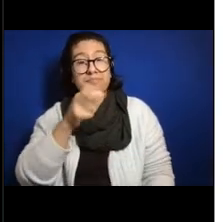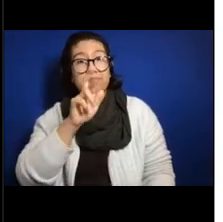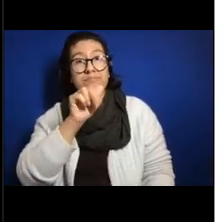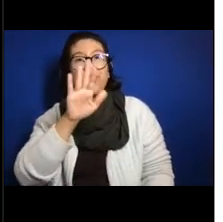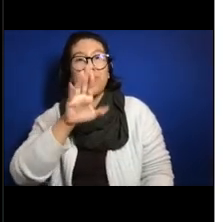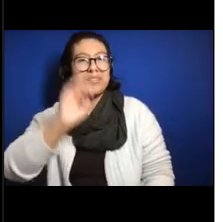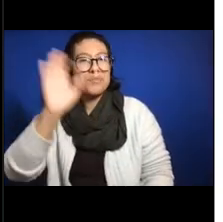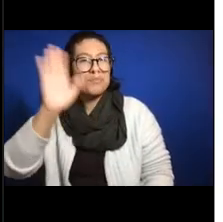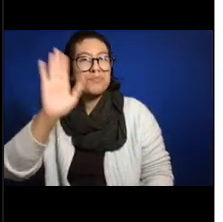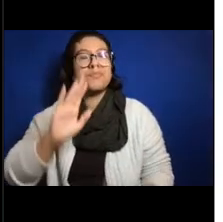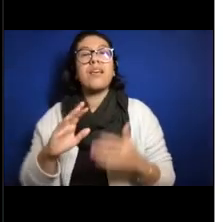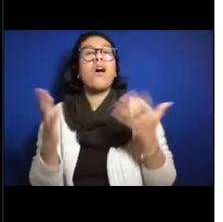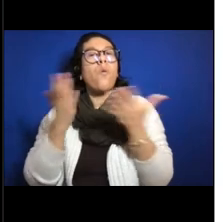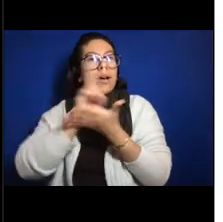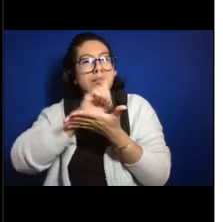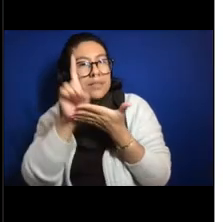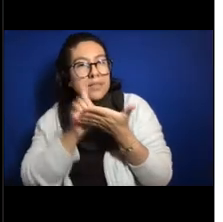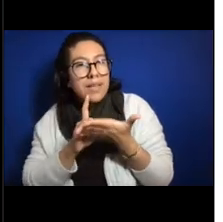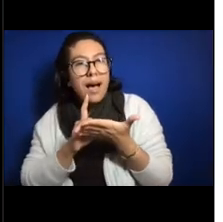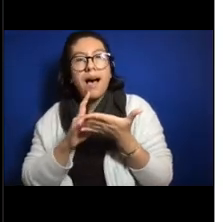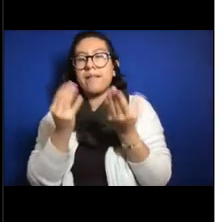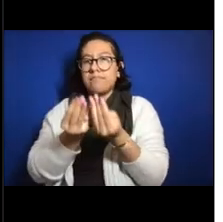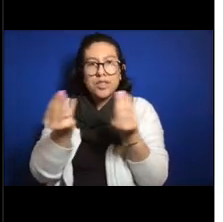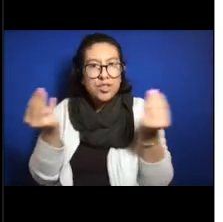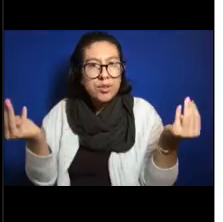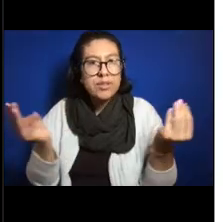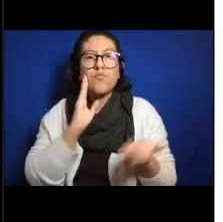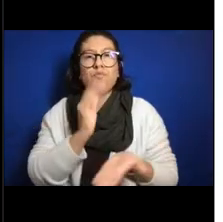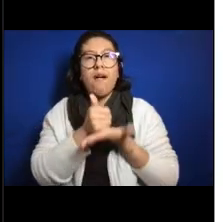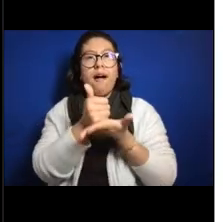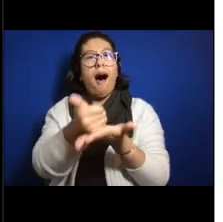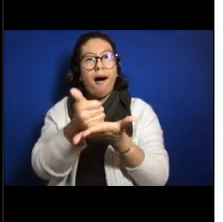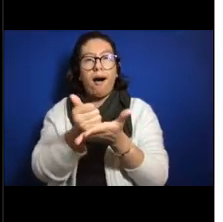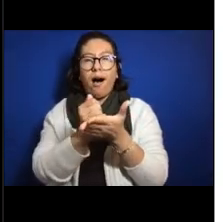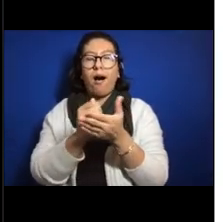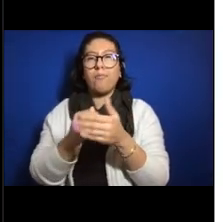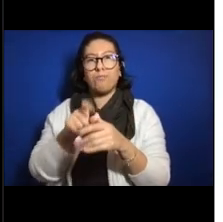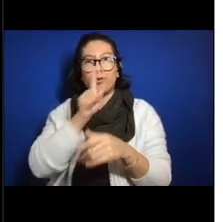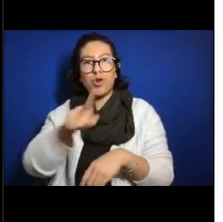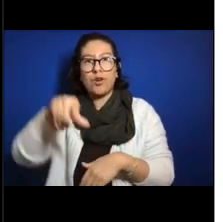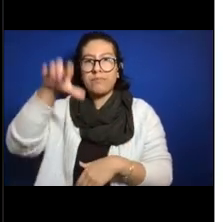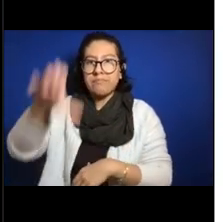what designs or materials will help buildings survive storms, erosion and floods?